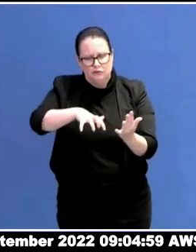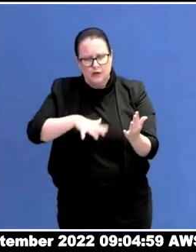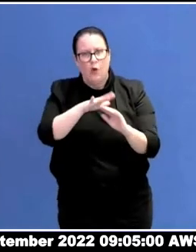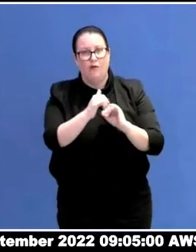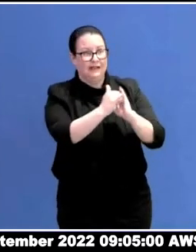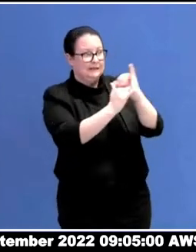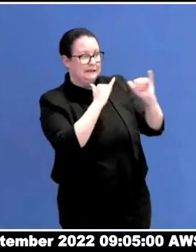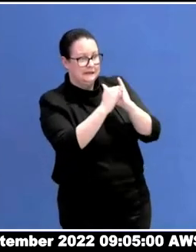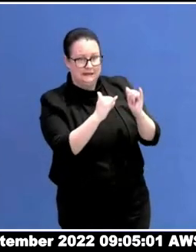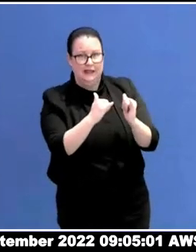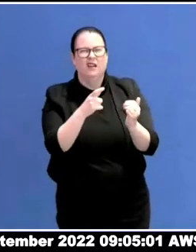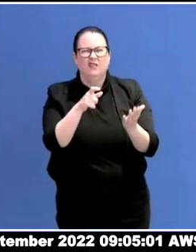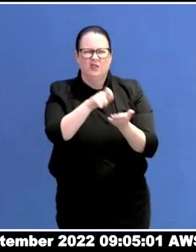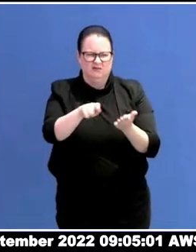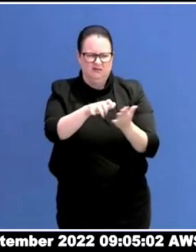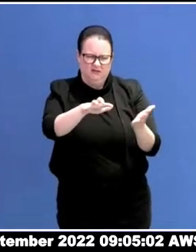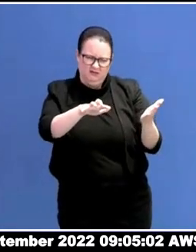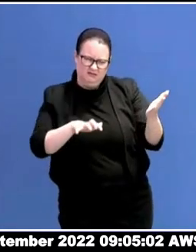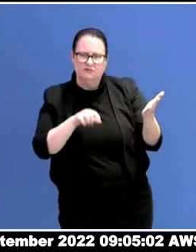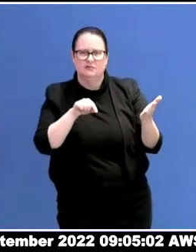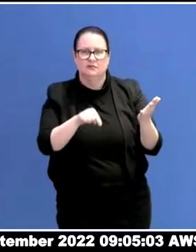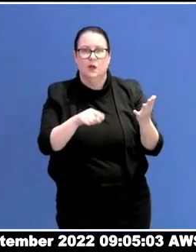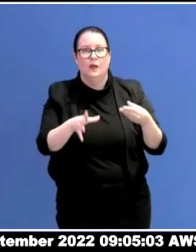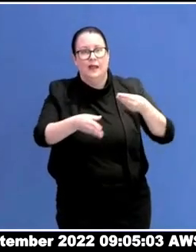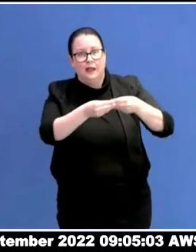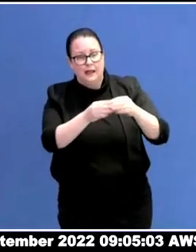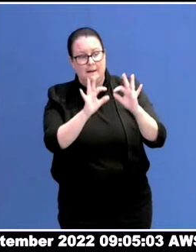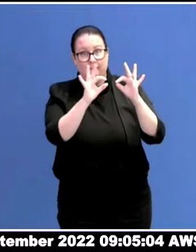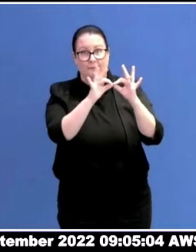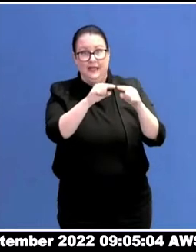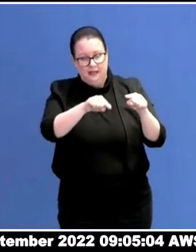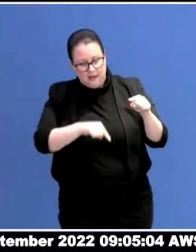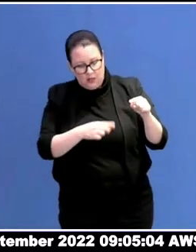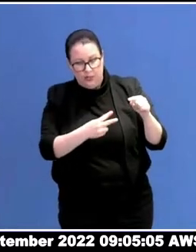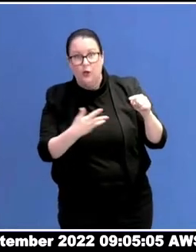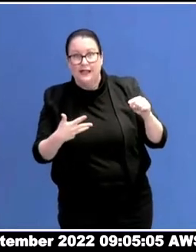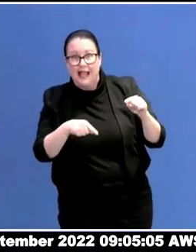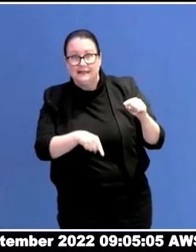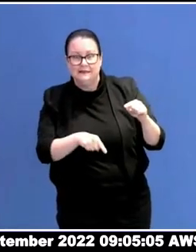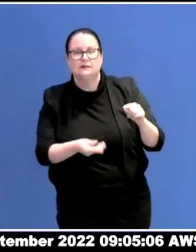morning, appearing at Tender bundle B at tab 38, identification